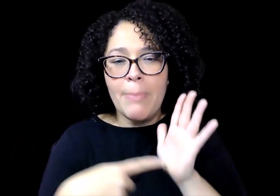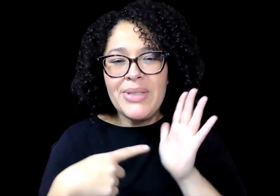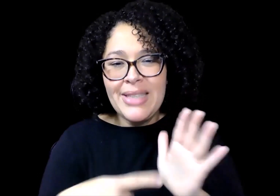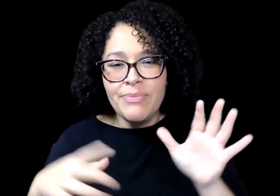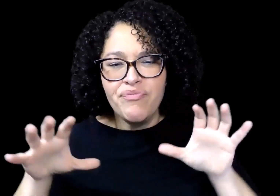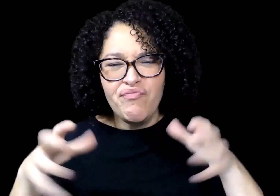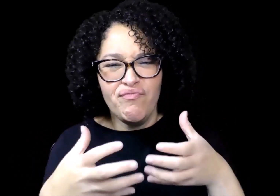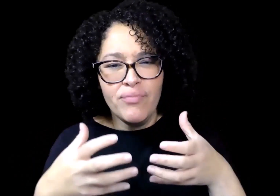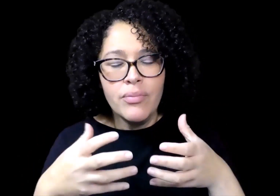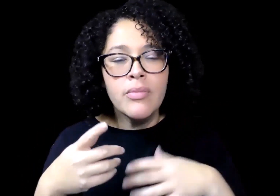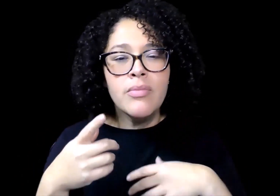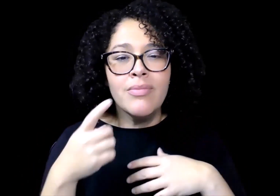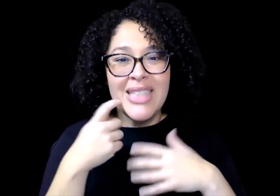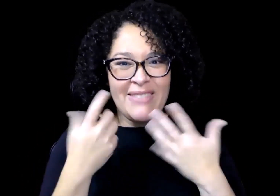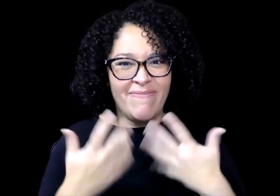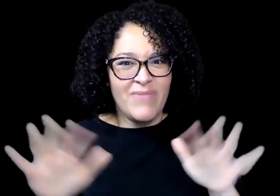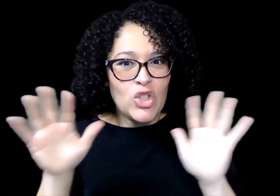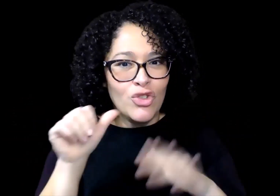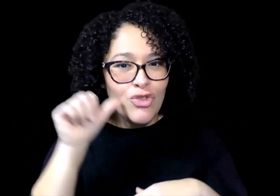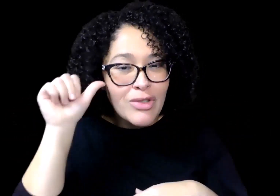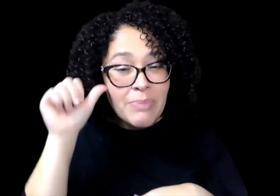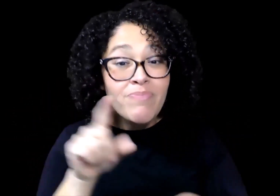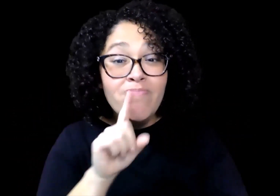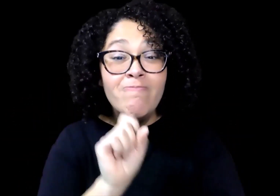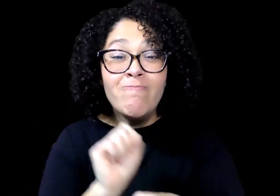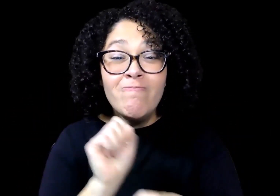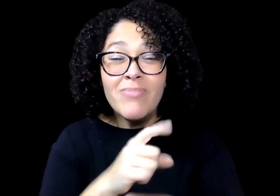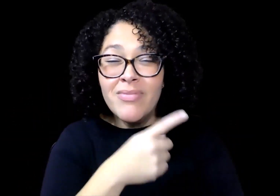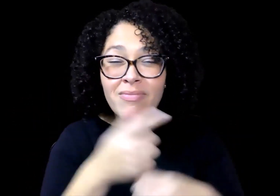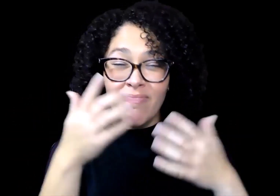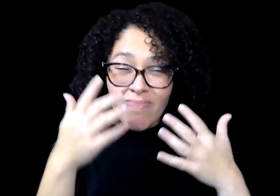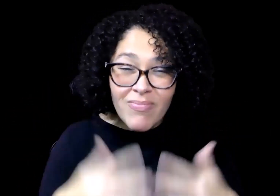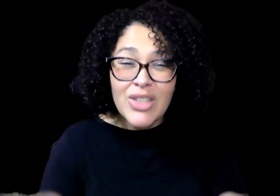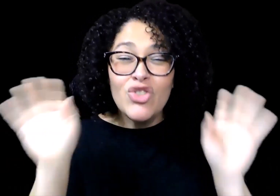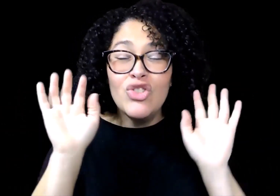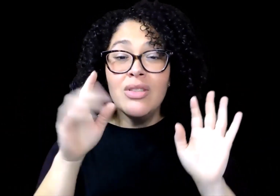this is where we all the representatives got together in fact we just finished yesterday